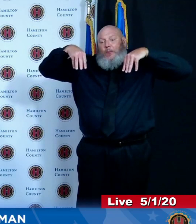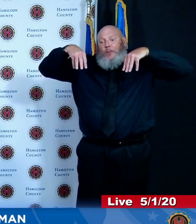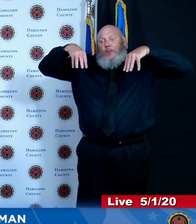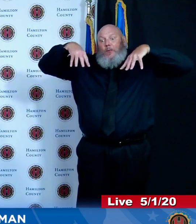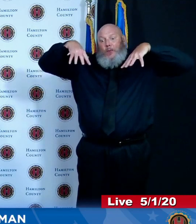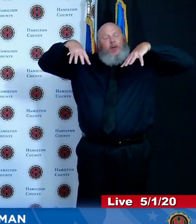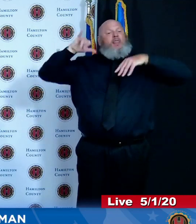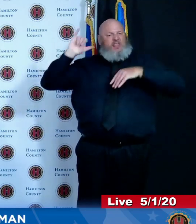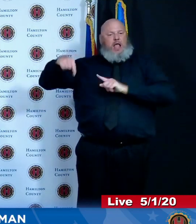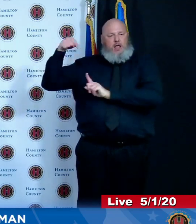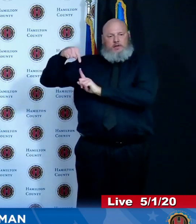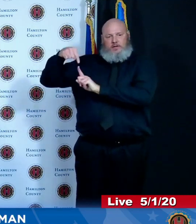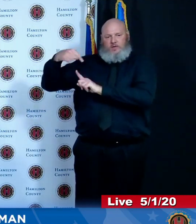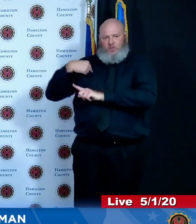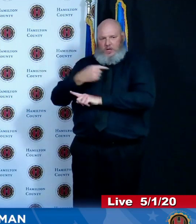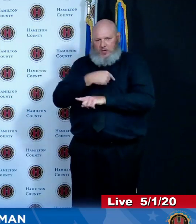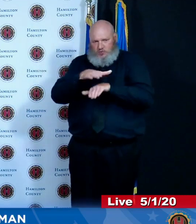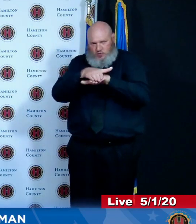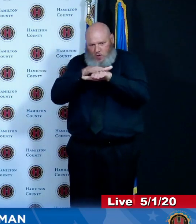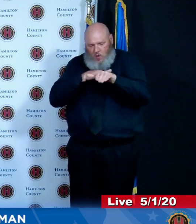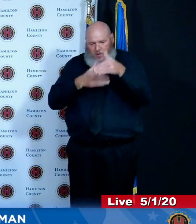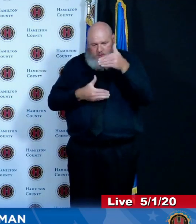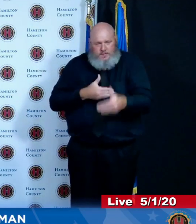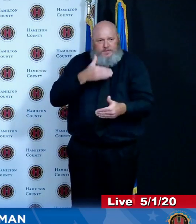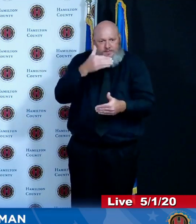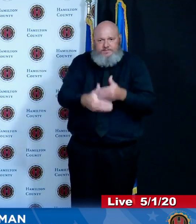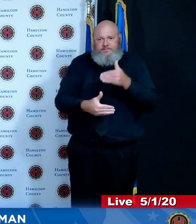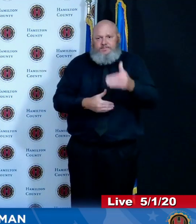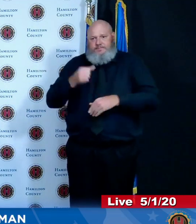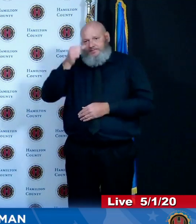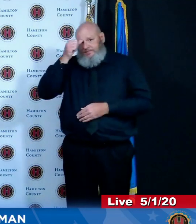as well as veterinarian services so that's kind of the first phase of the